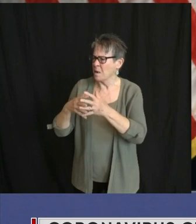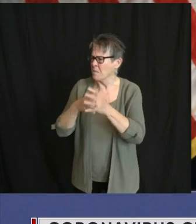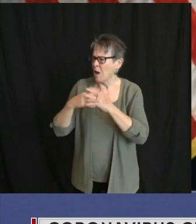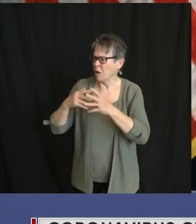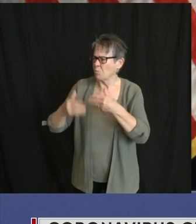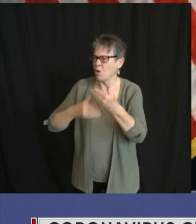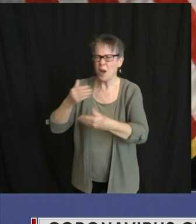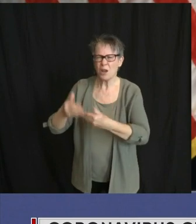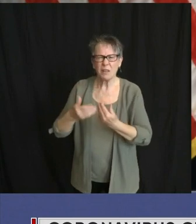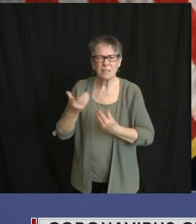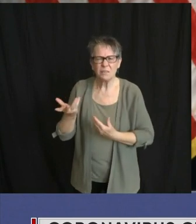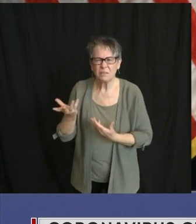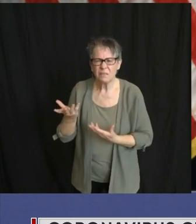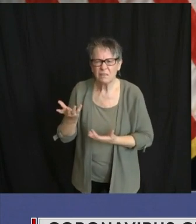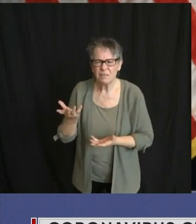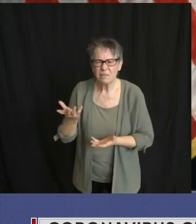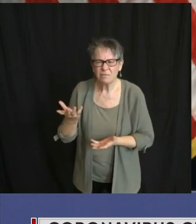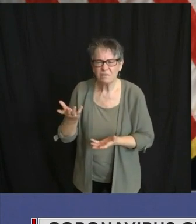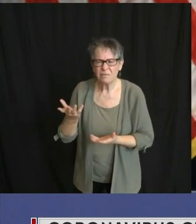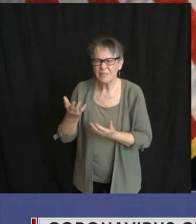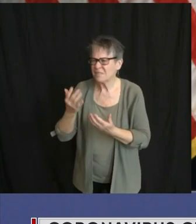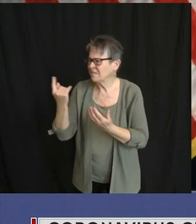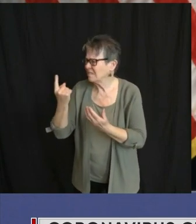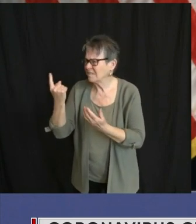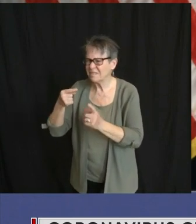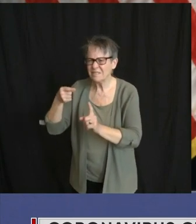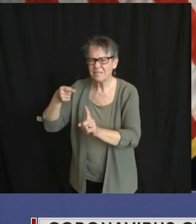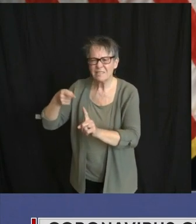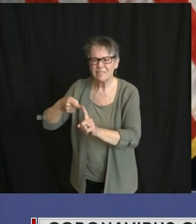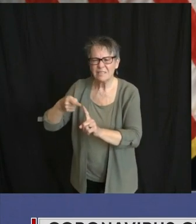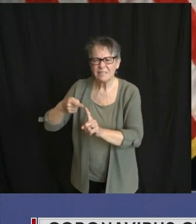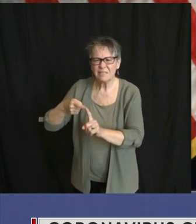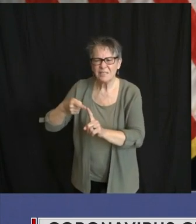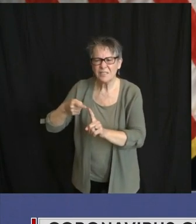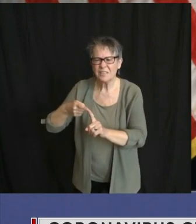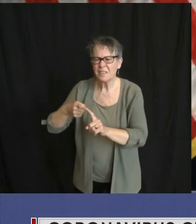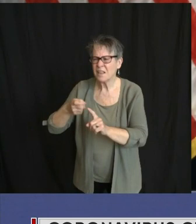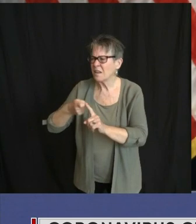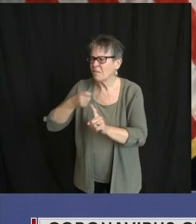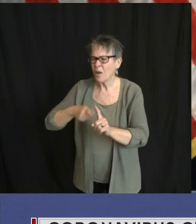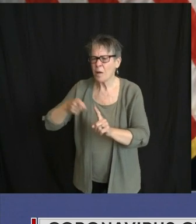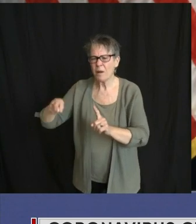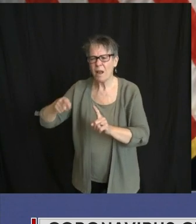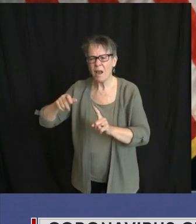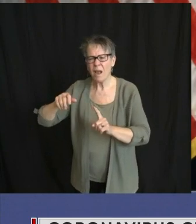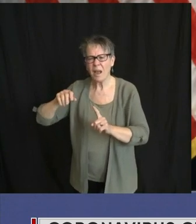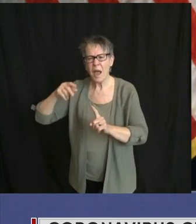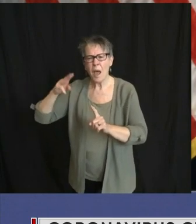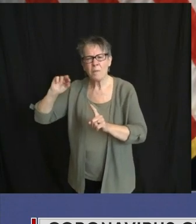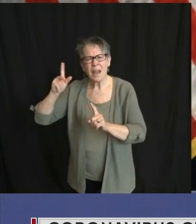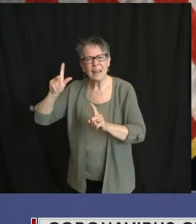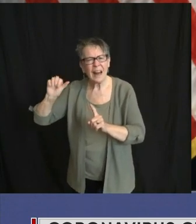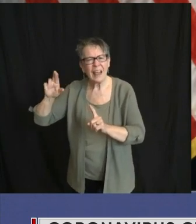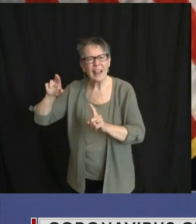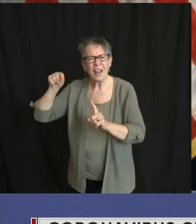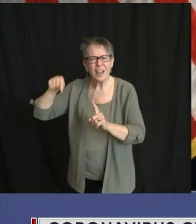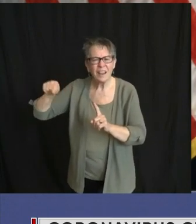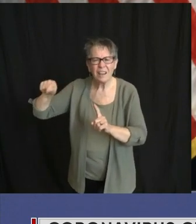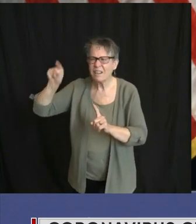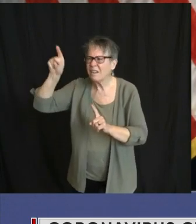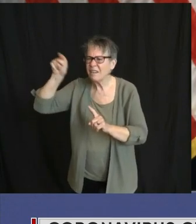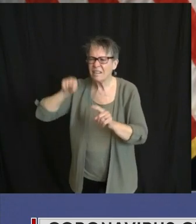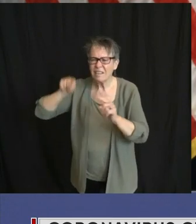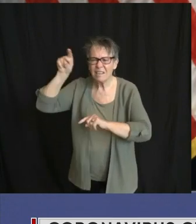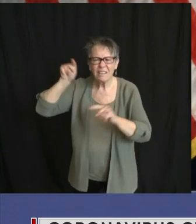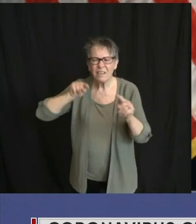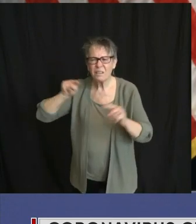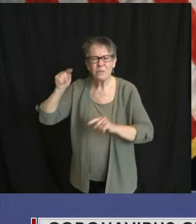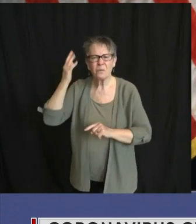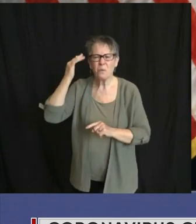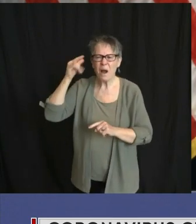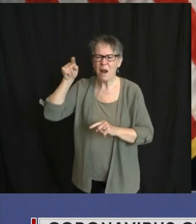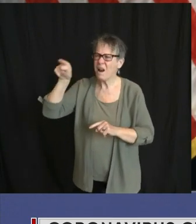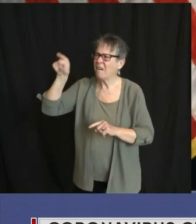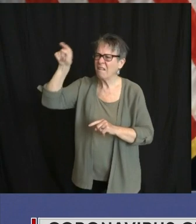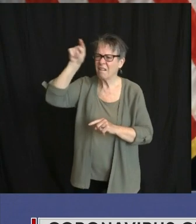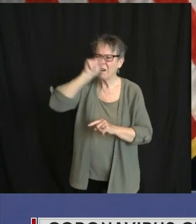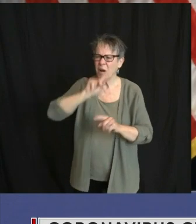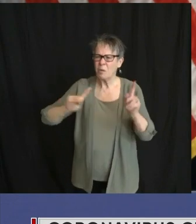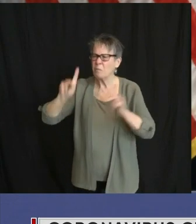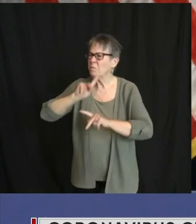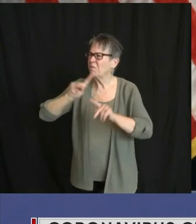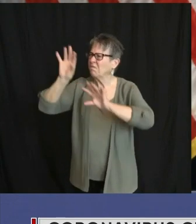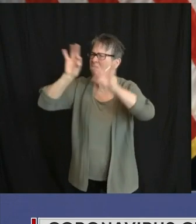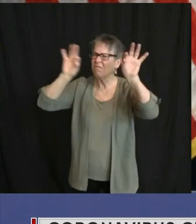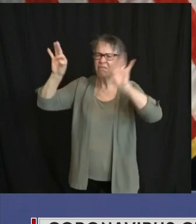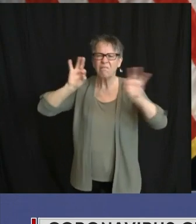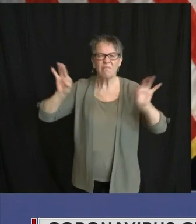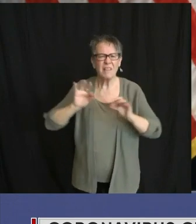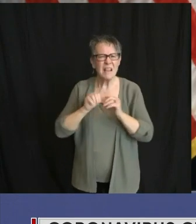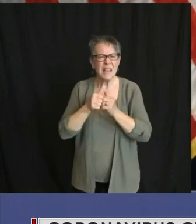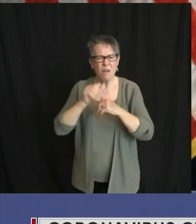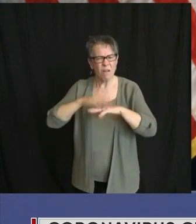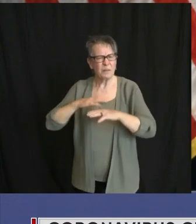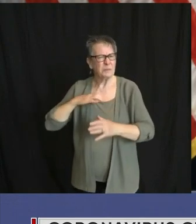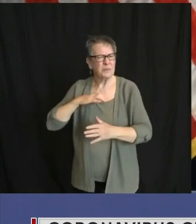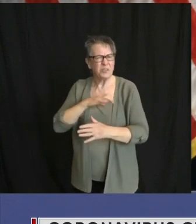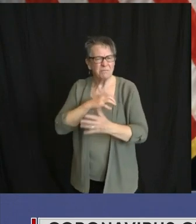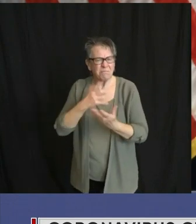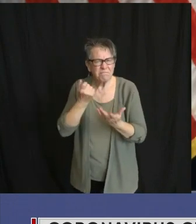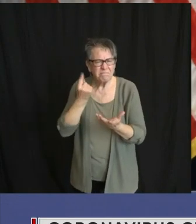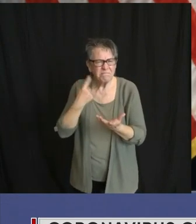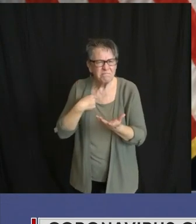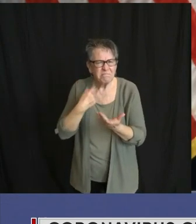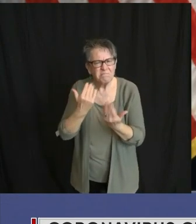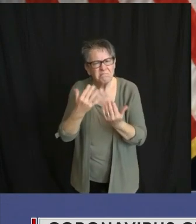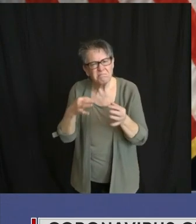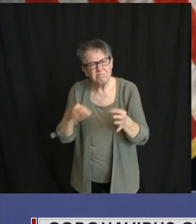THERE IS ANY REPRESENTATIVE